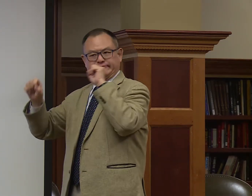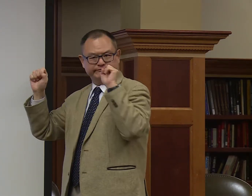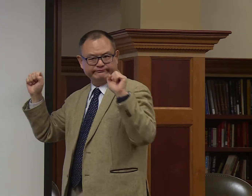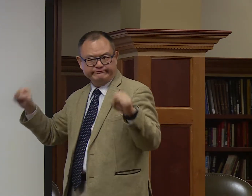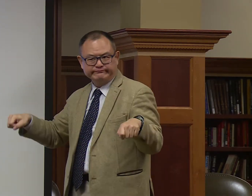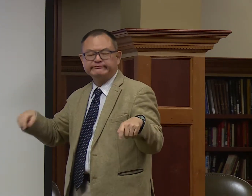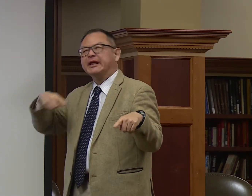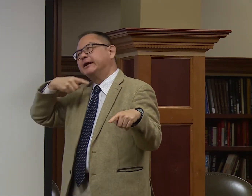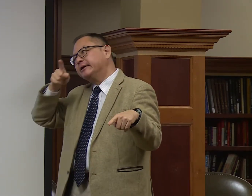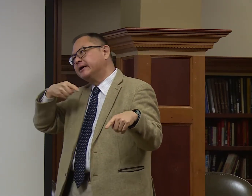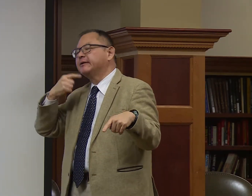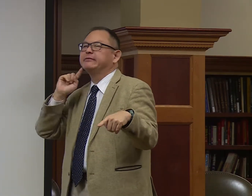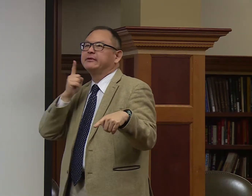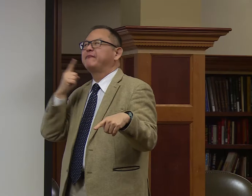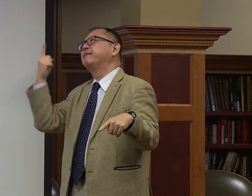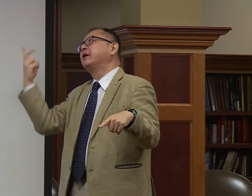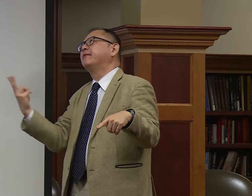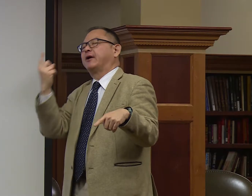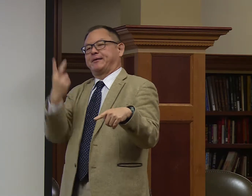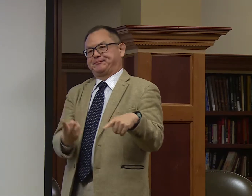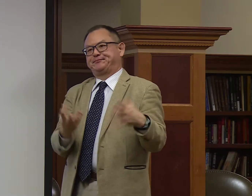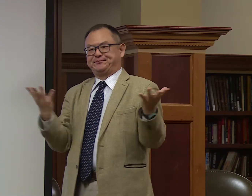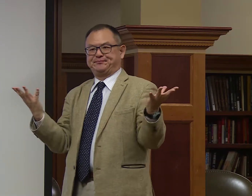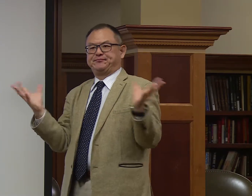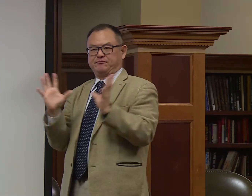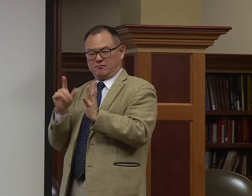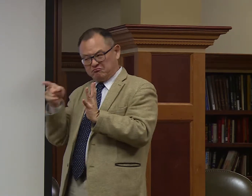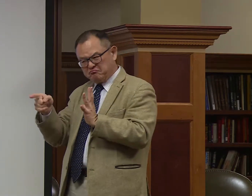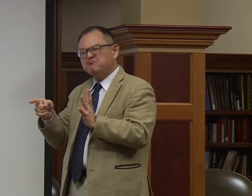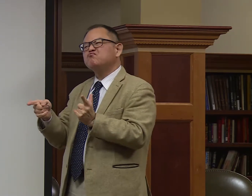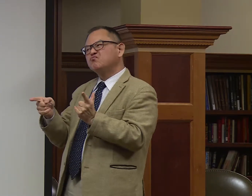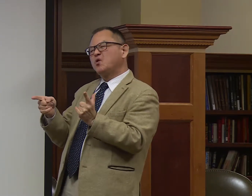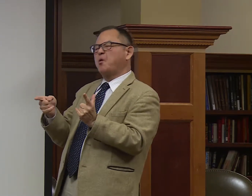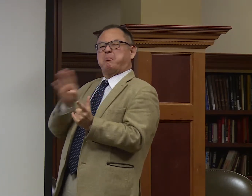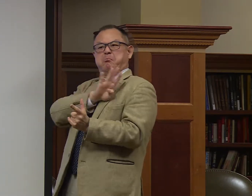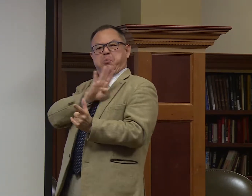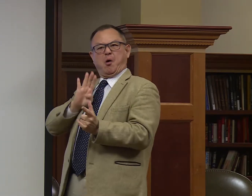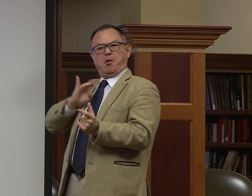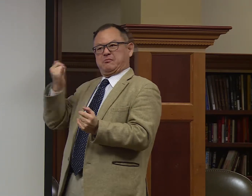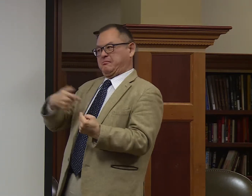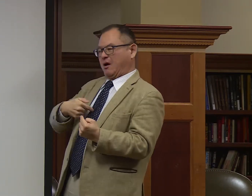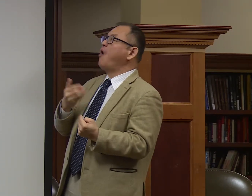the Meisei Gakuen School for the Deaf, all the faculty and staff can sign